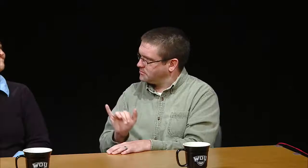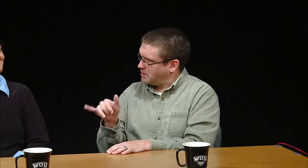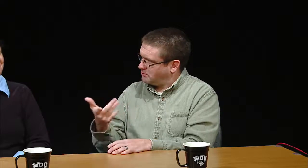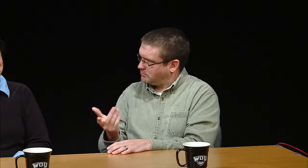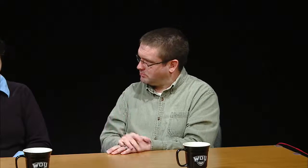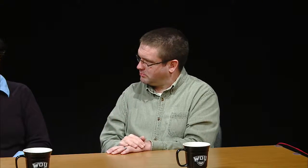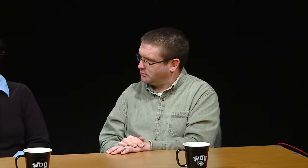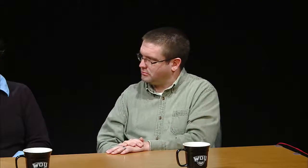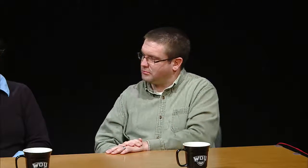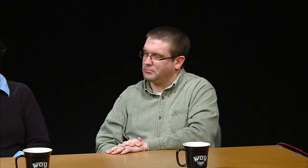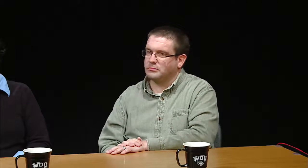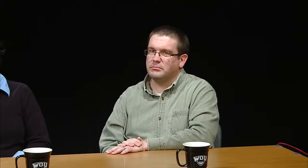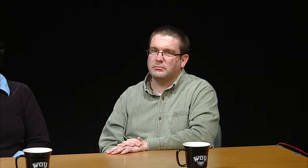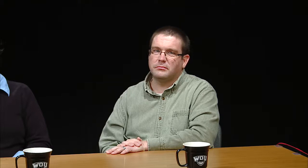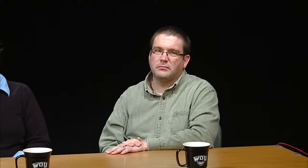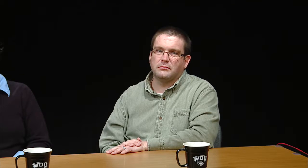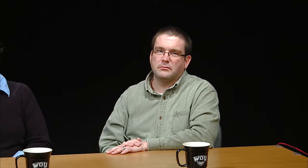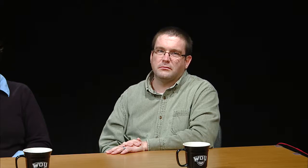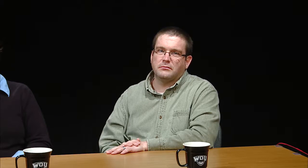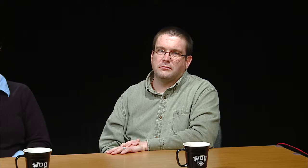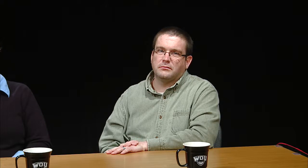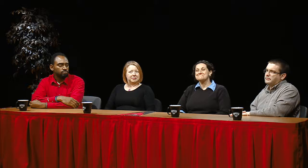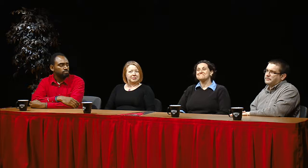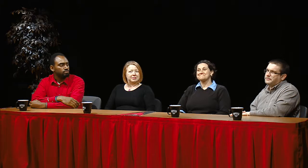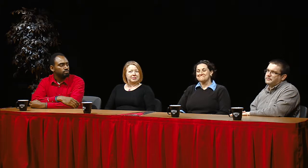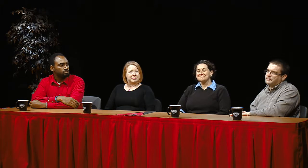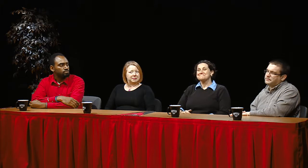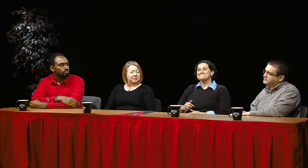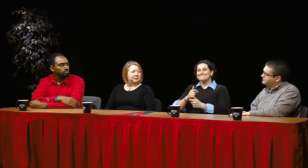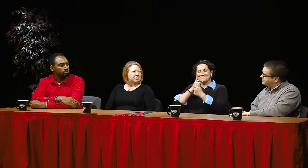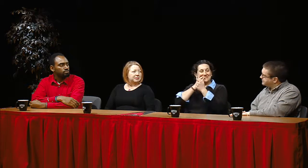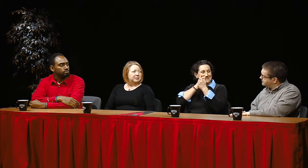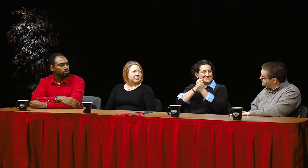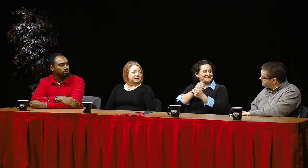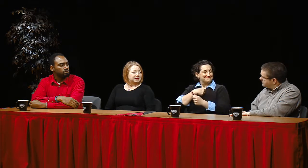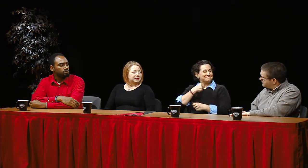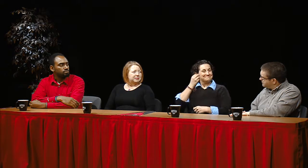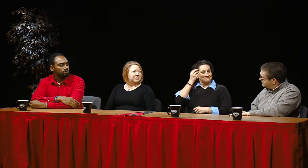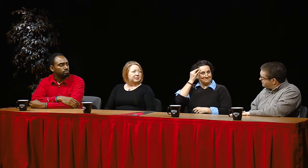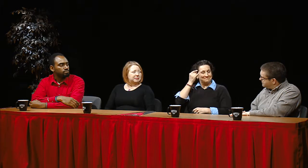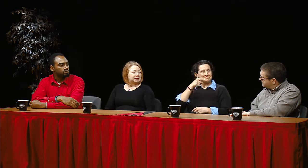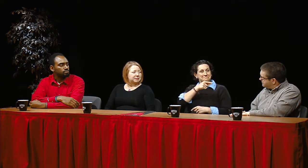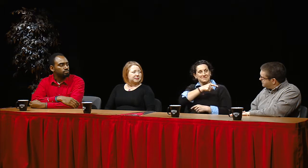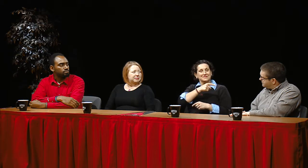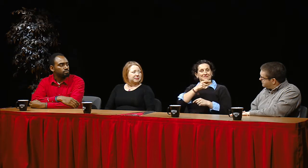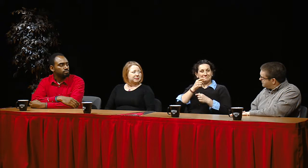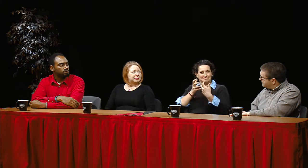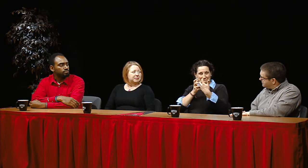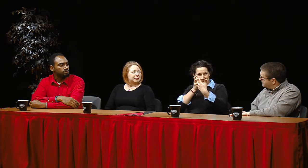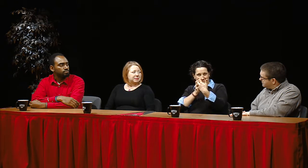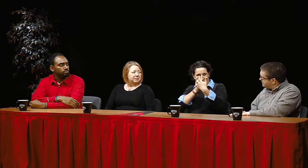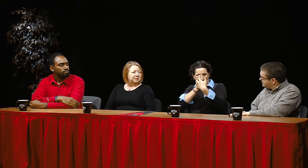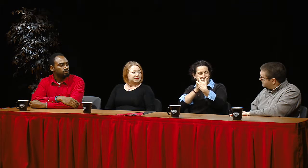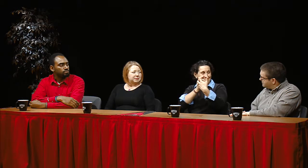And so I've seen over the years how that has changed, and how the access has changed, and how the quality has changed,